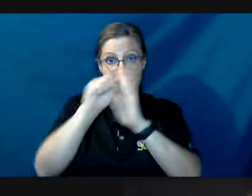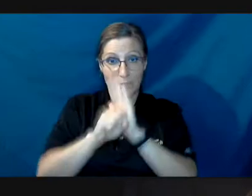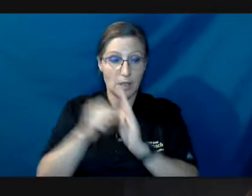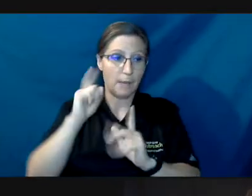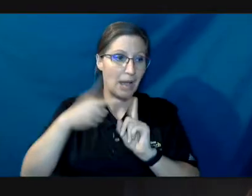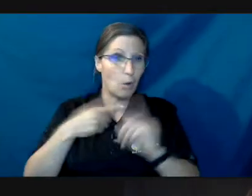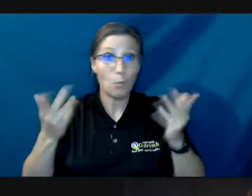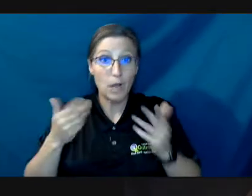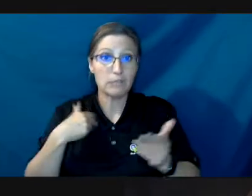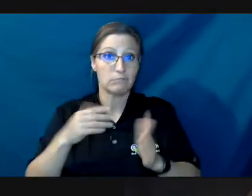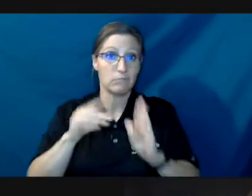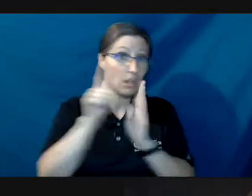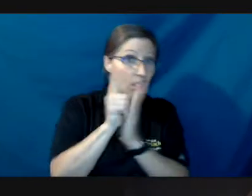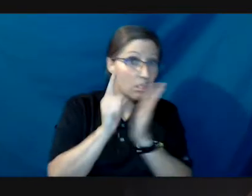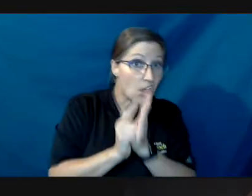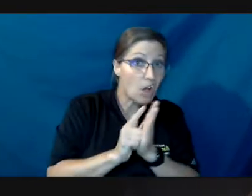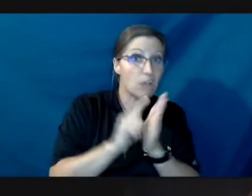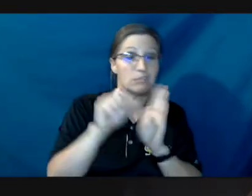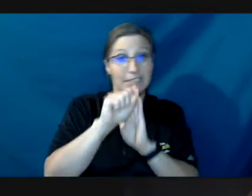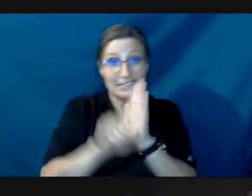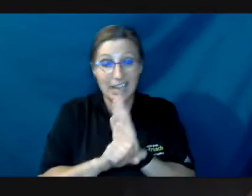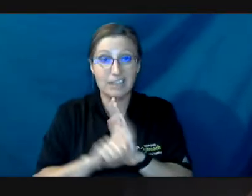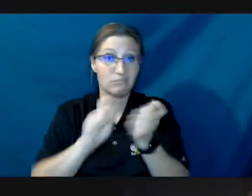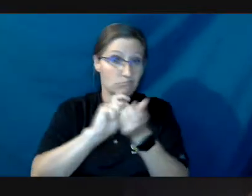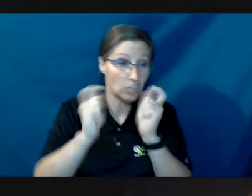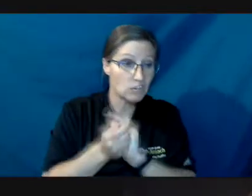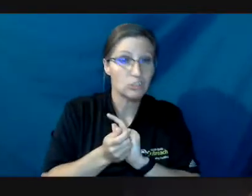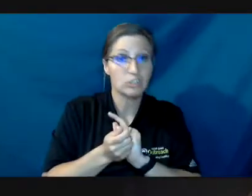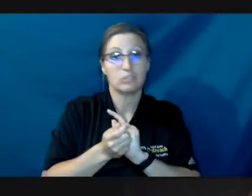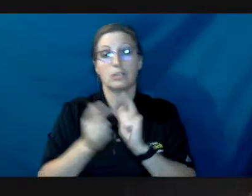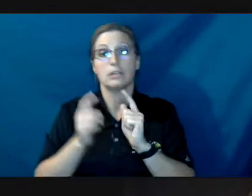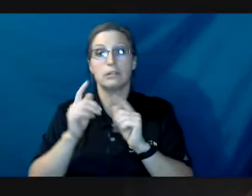changes of guidances, procedures as it relates to deaf education.